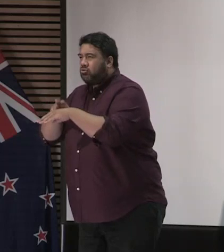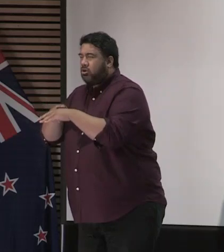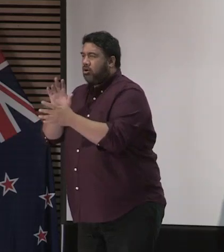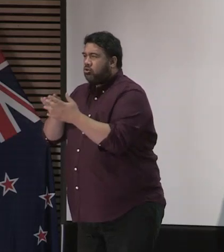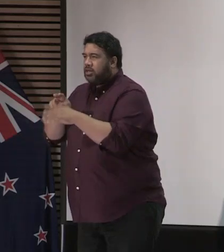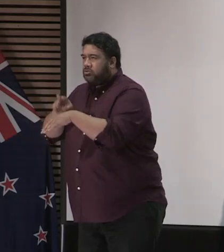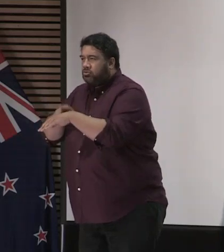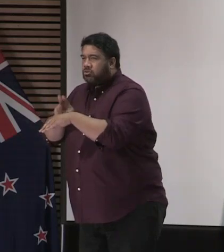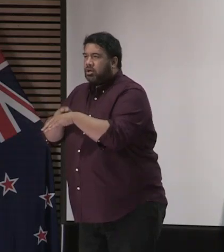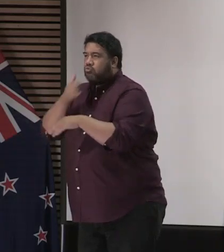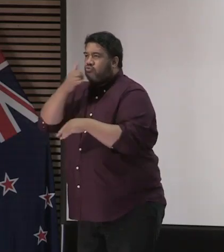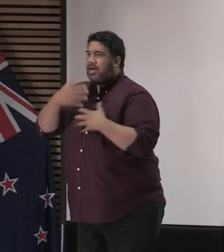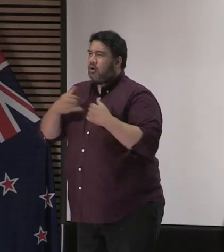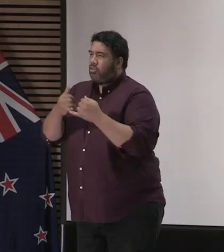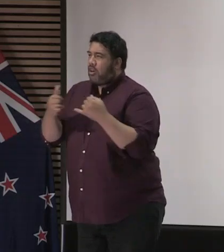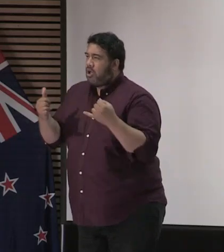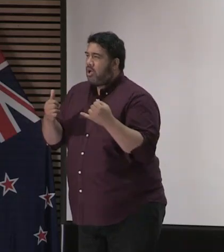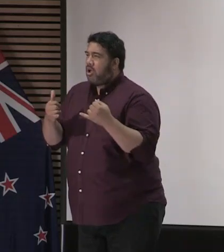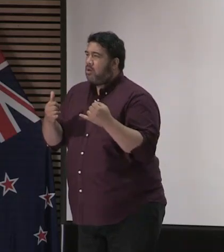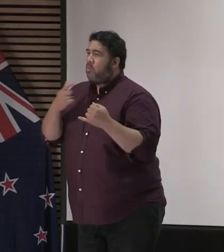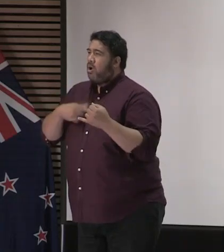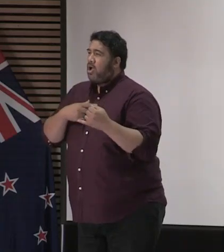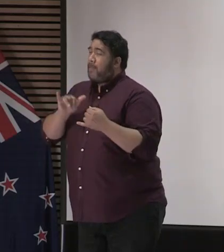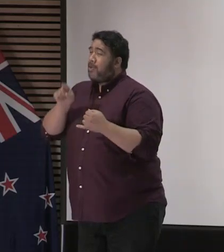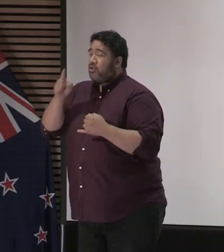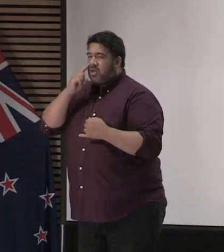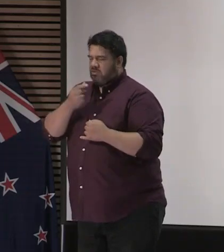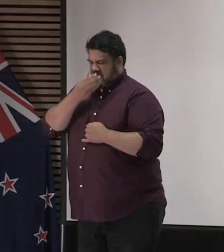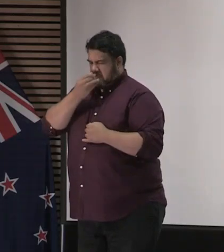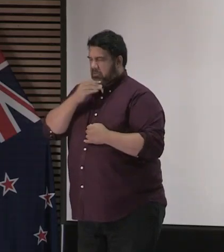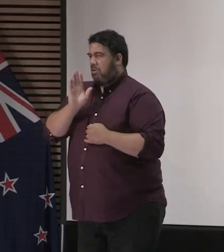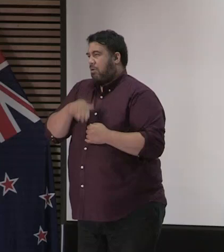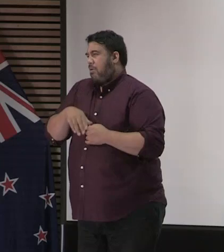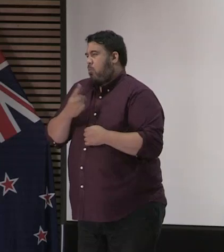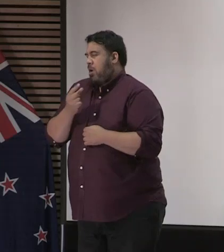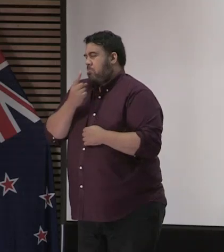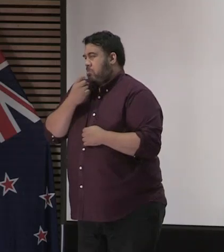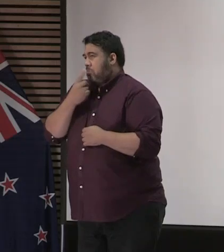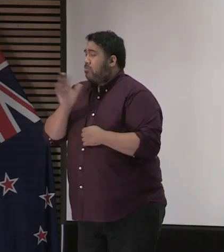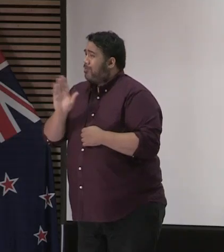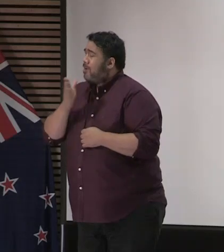home and contact your GP or health line and get tested. It